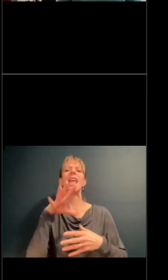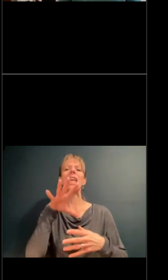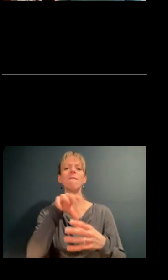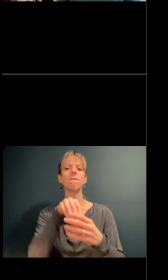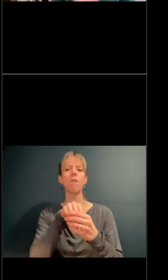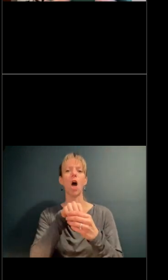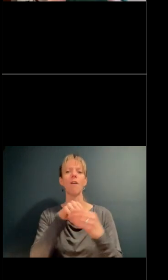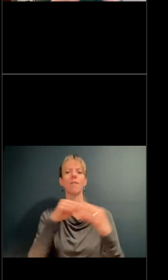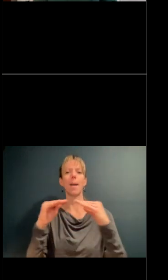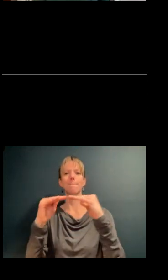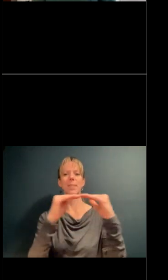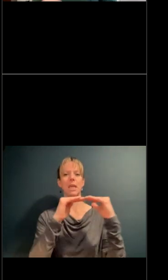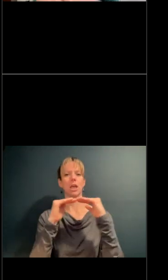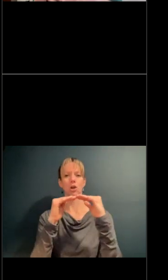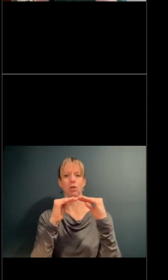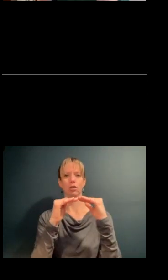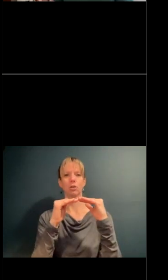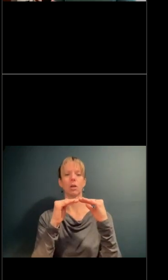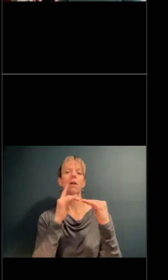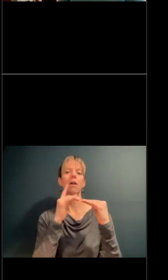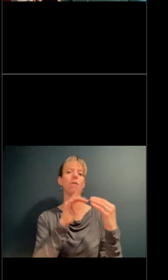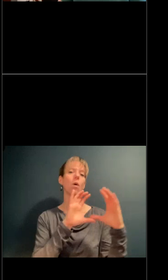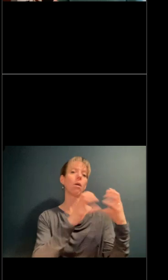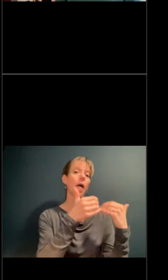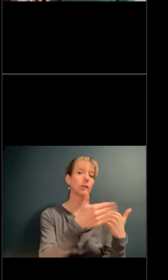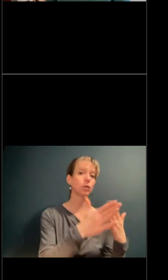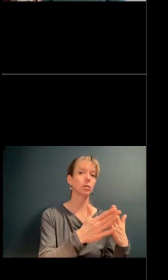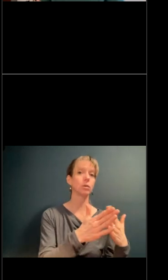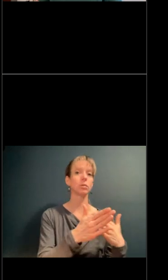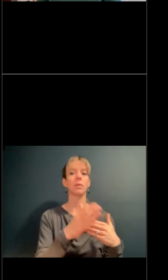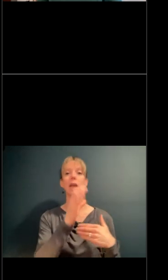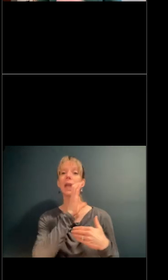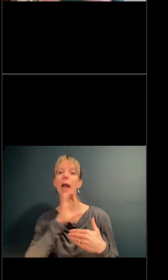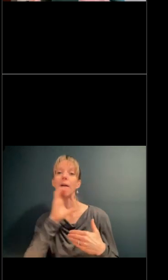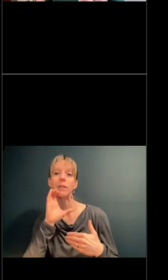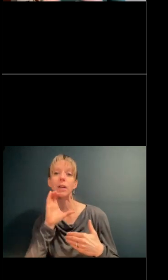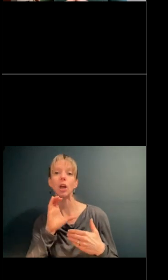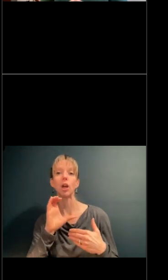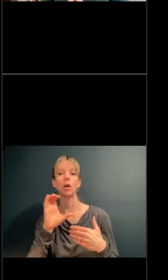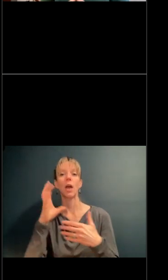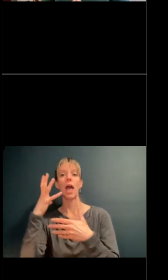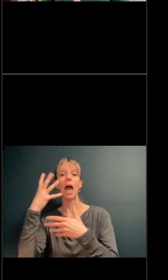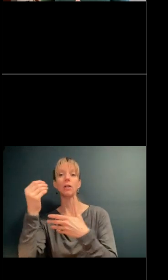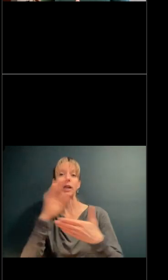supports in our classrooms, and cafeterias, and extracurriculars, even in community settings.